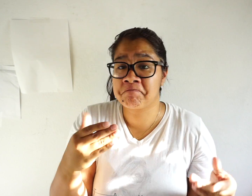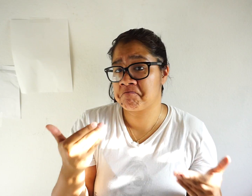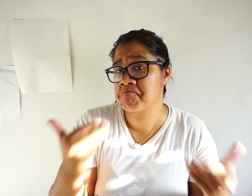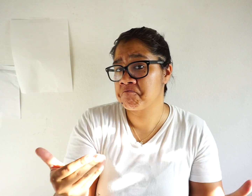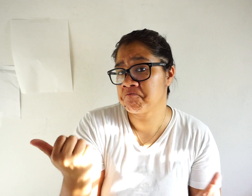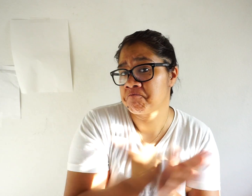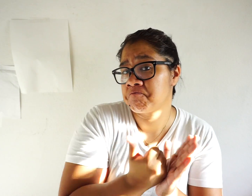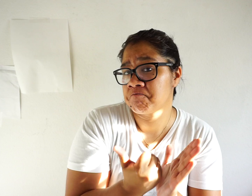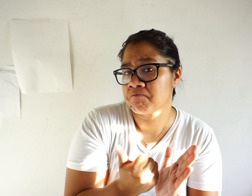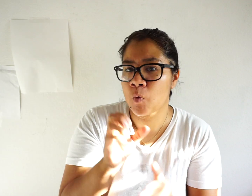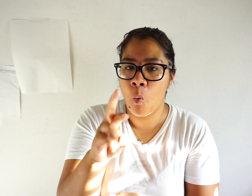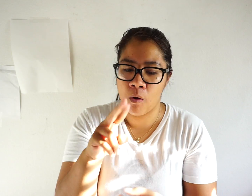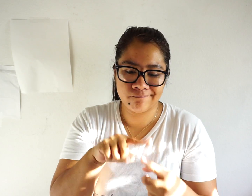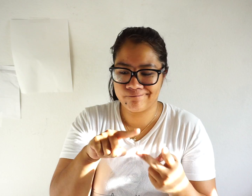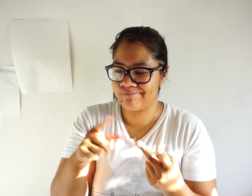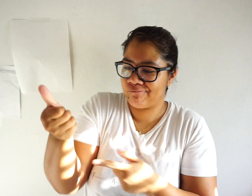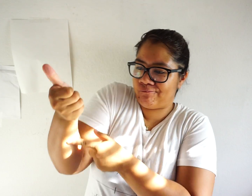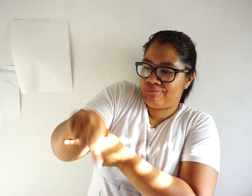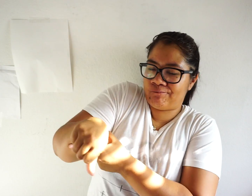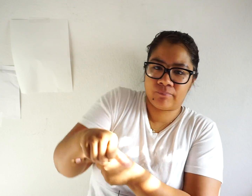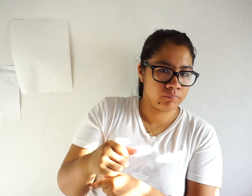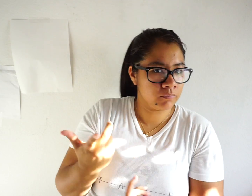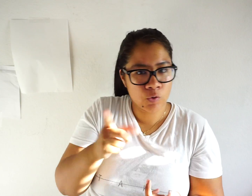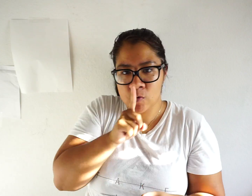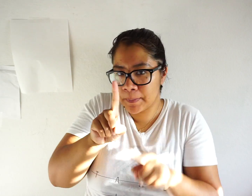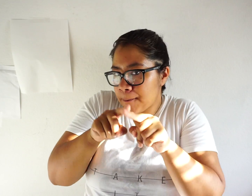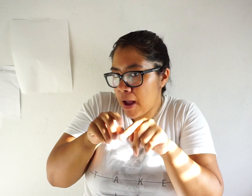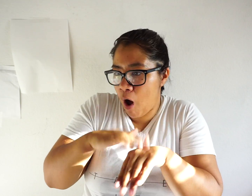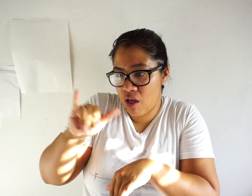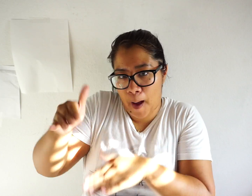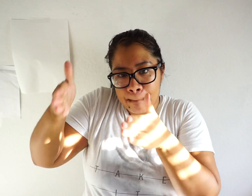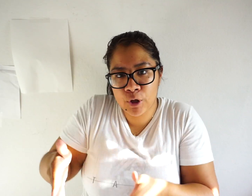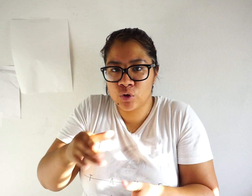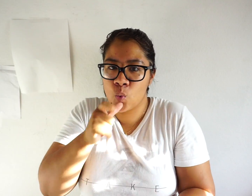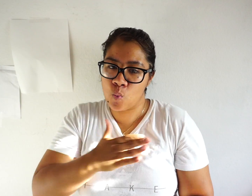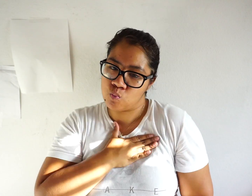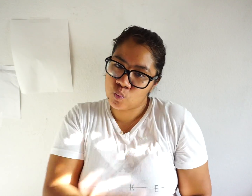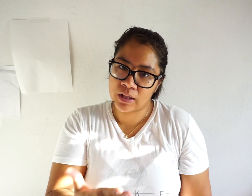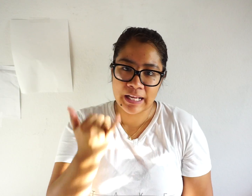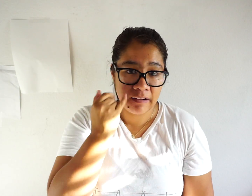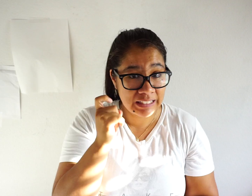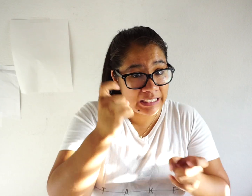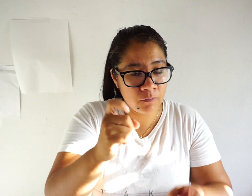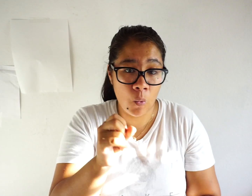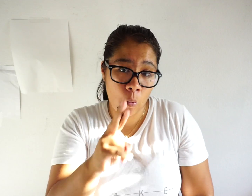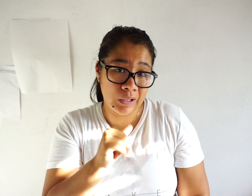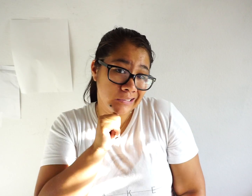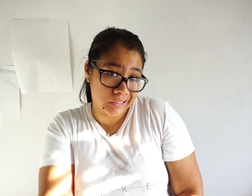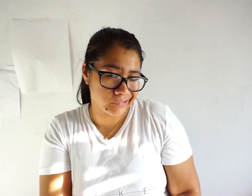They can go ahead and give you the visa or deny It really depends on that person to approve your visa or not